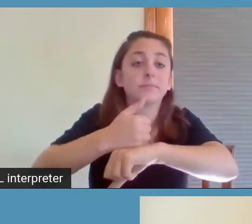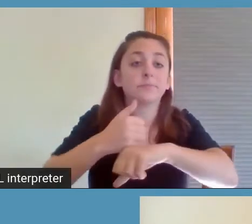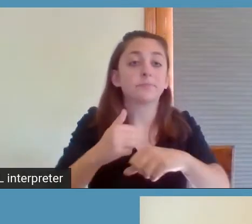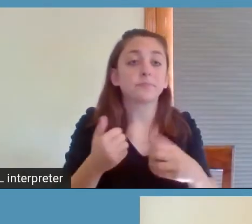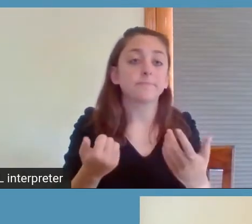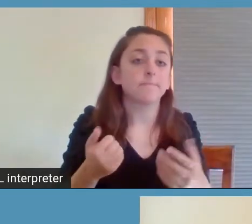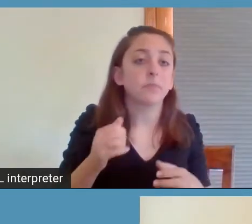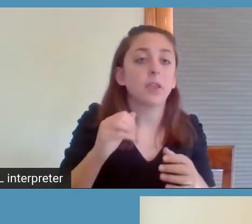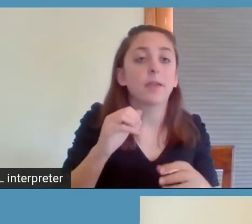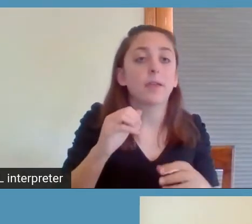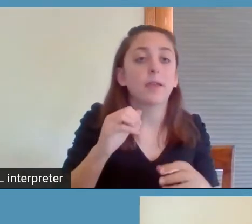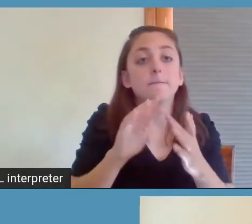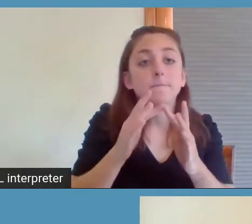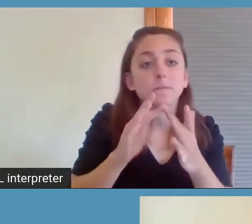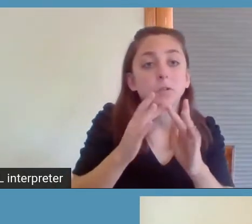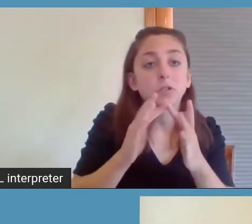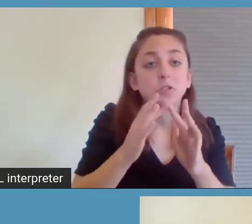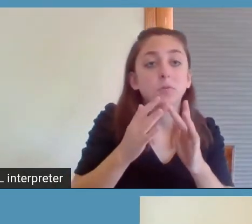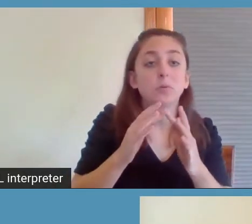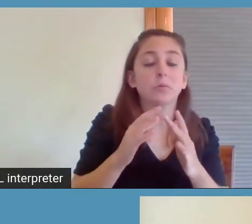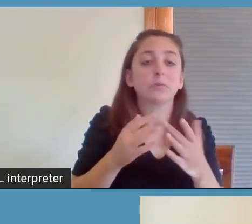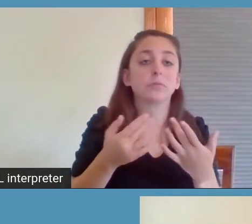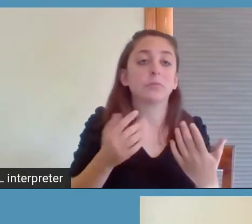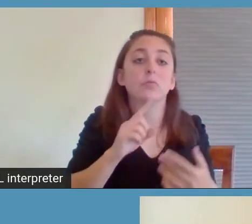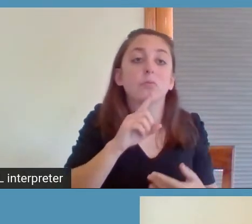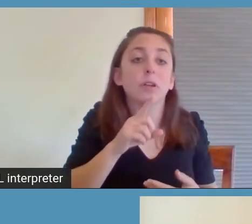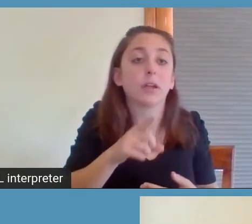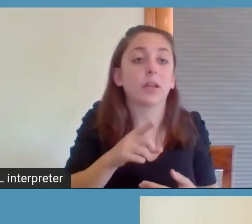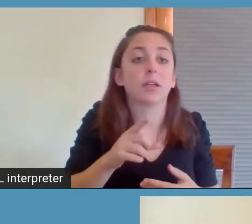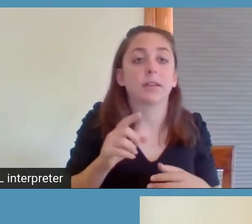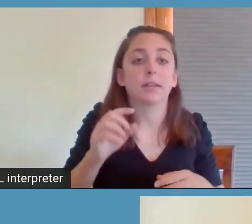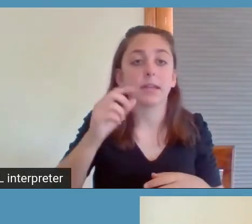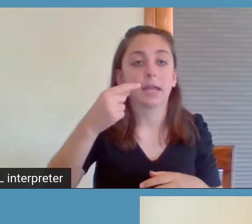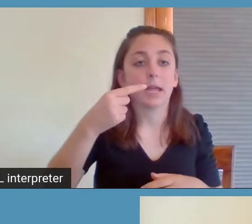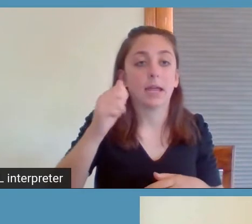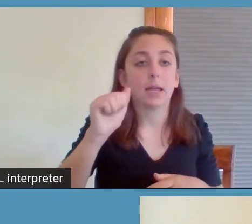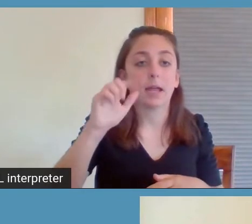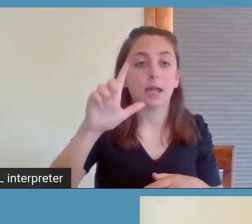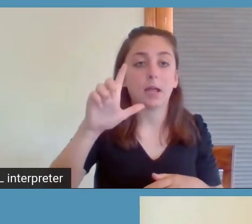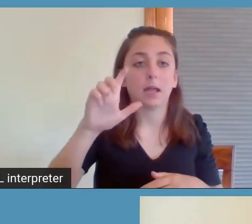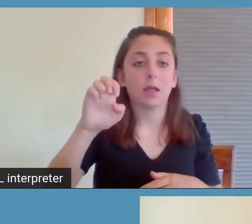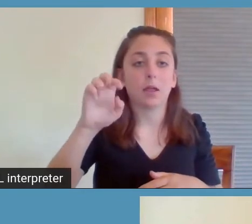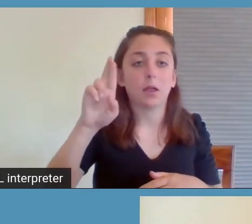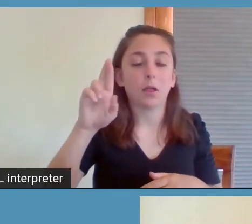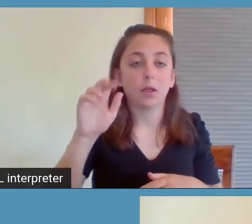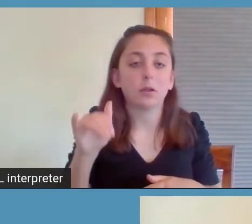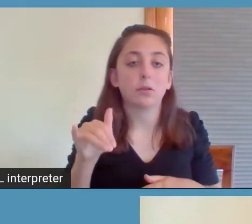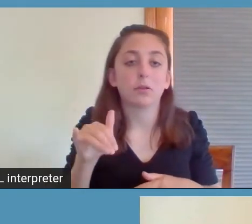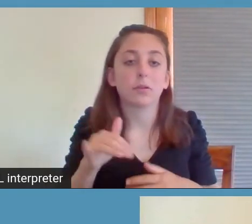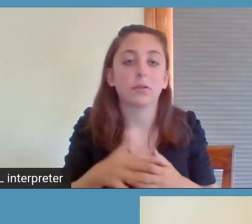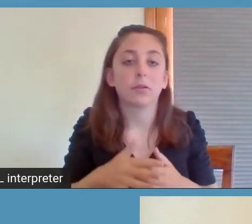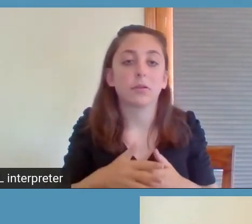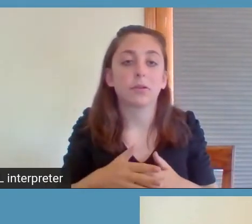virtual 3d but the virtual 3d also includes vr so you could in theory do a vr experience that's